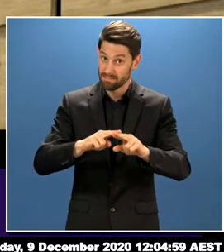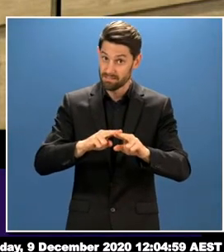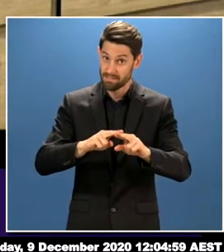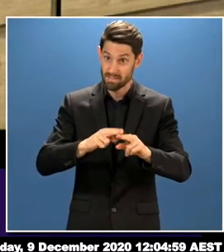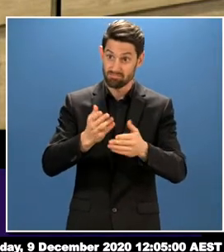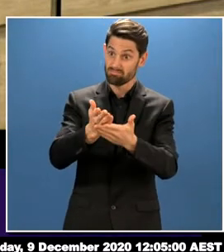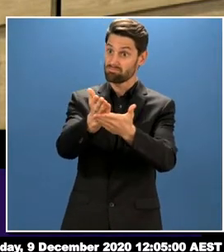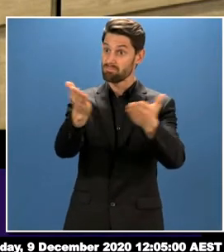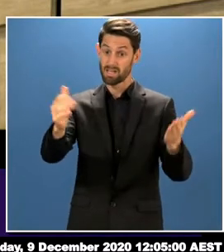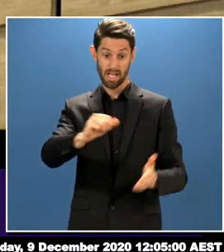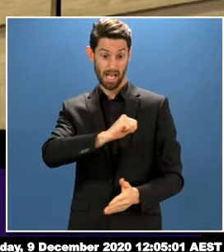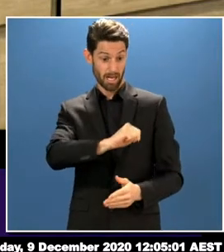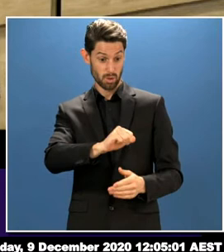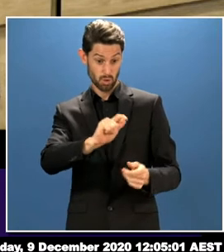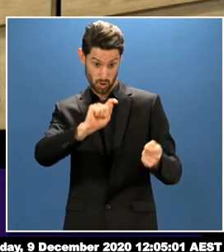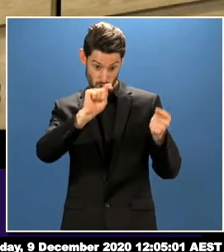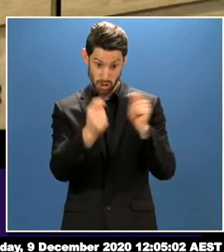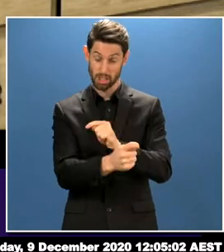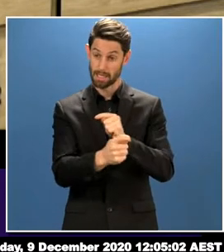was able to take place,